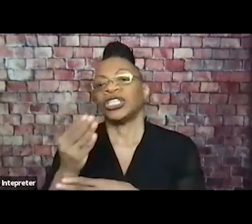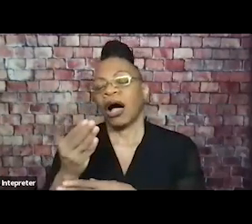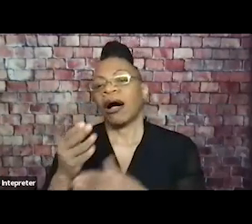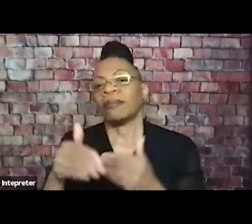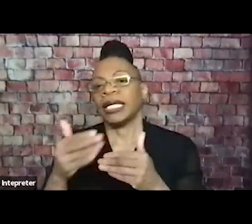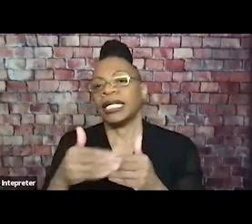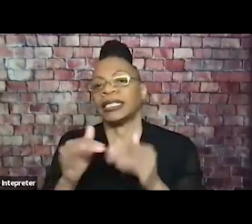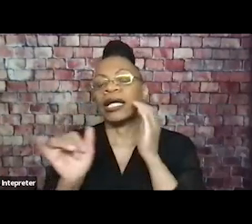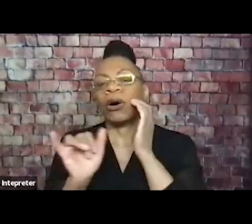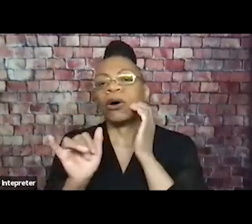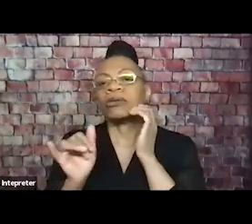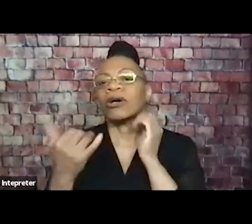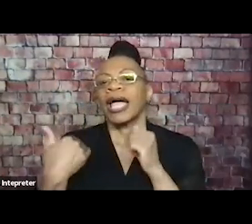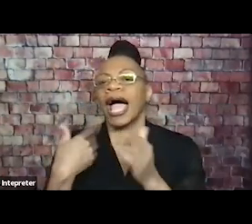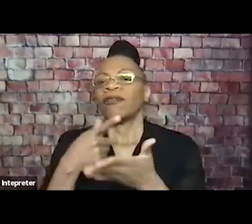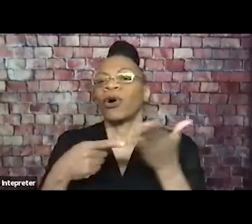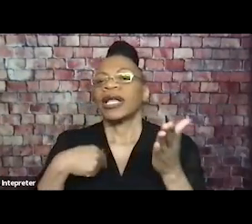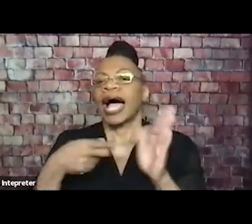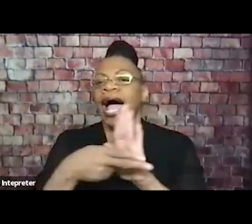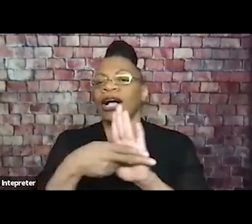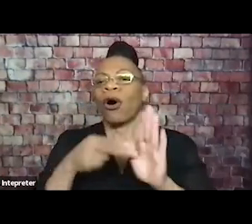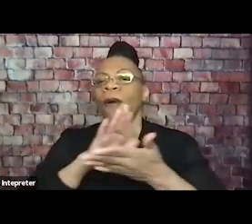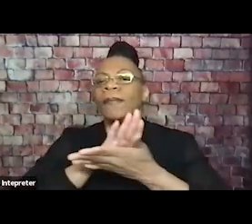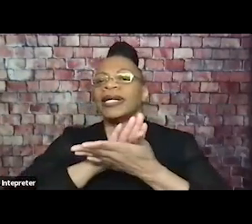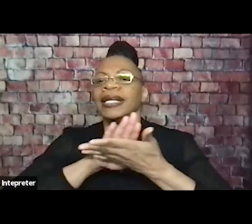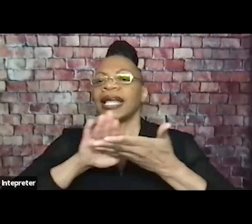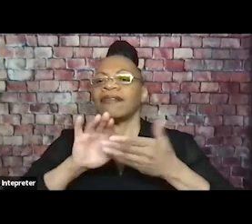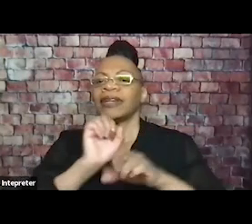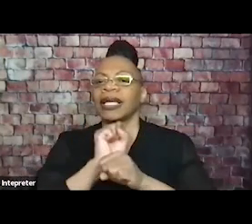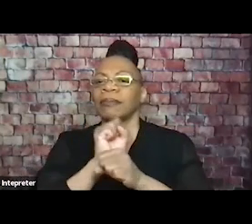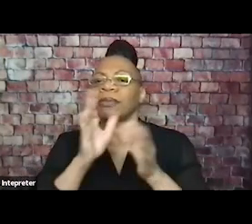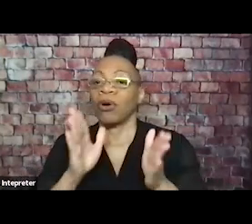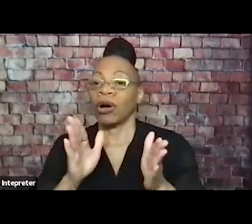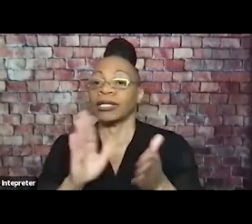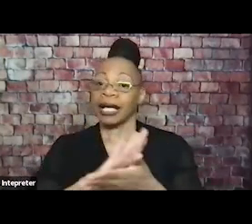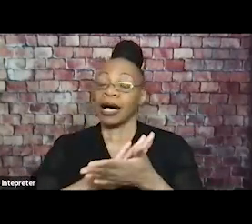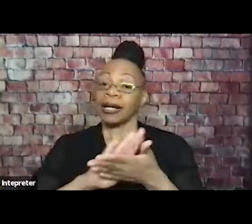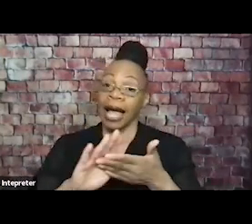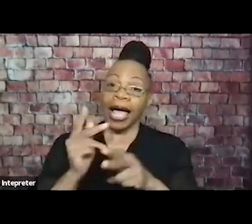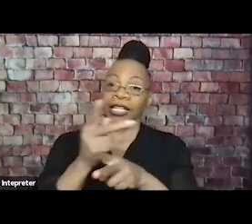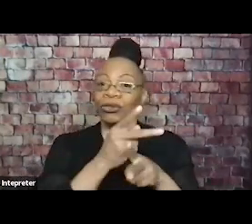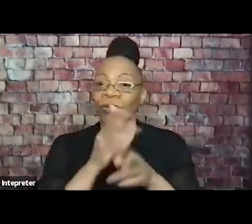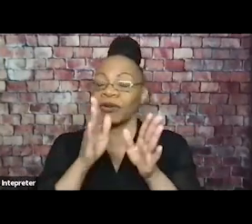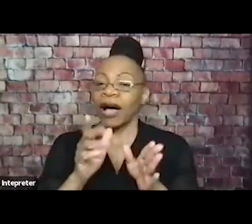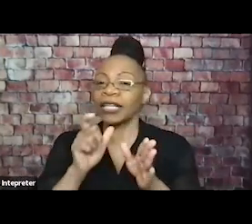But you just have a really nice supervisor who gives people second chances or gives them extra help